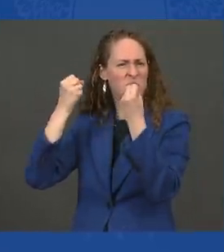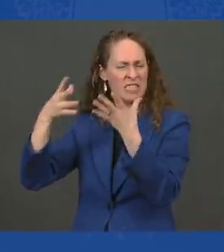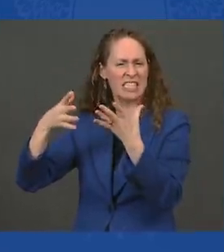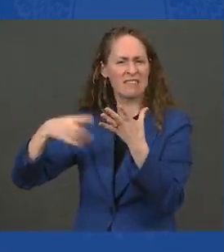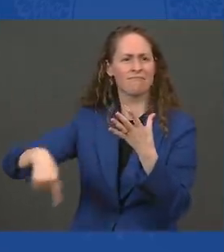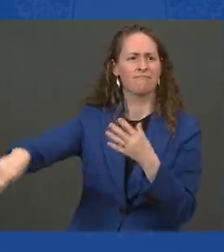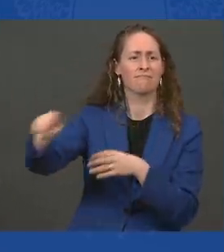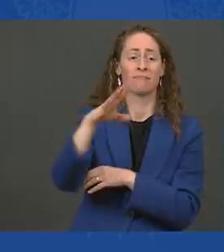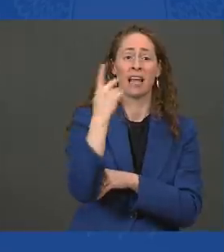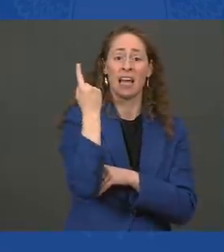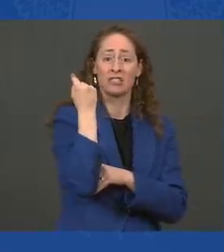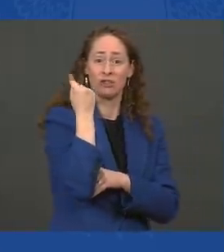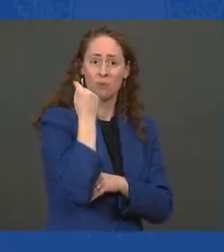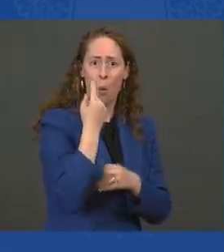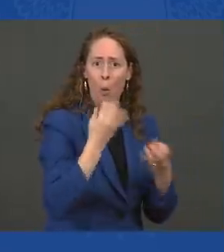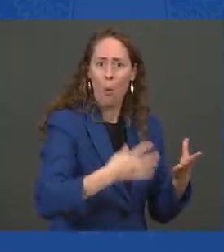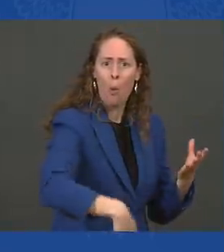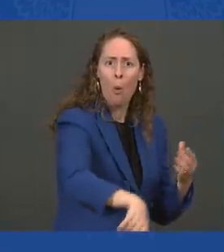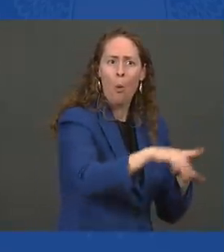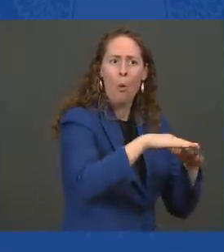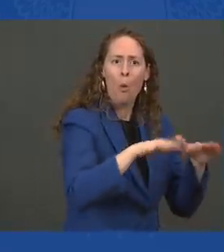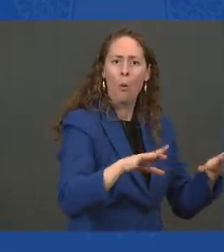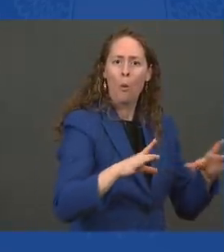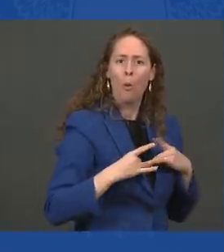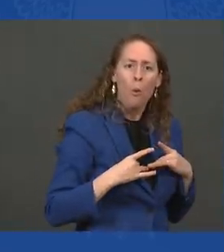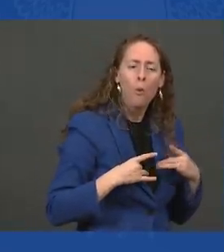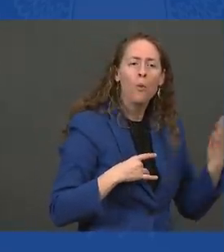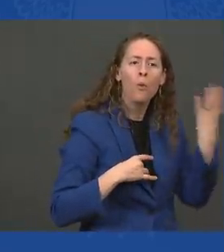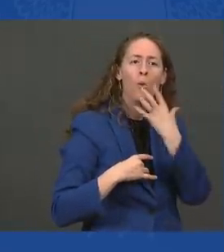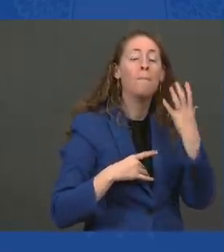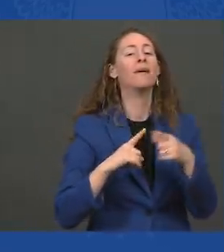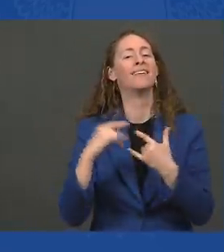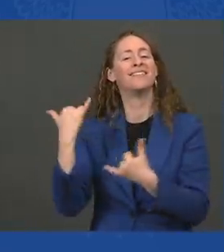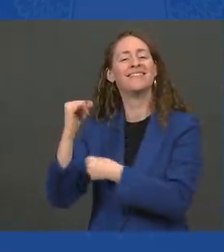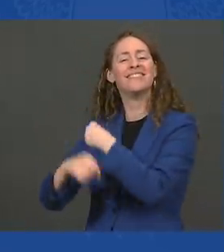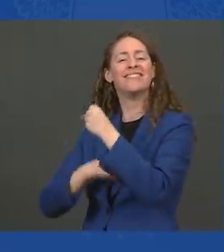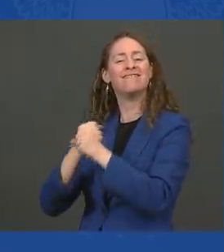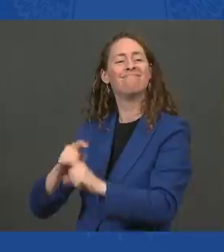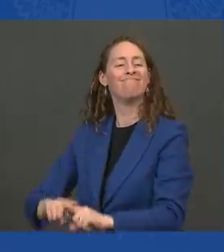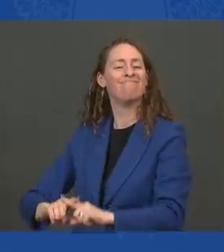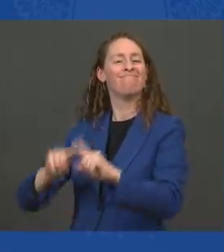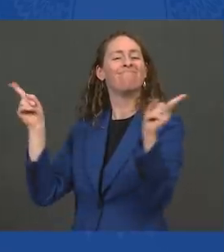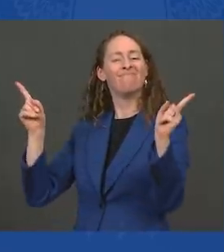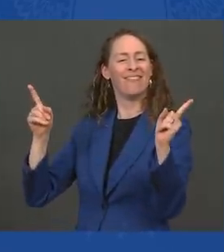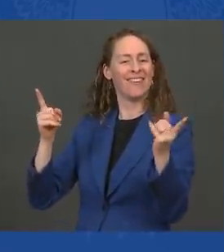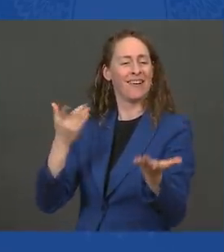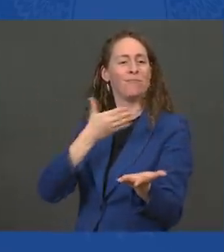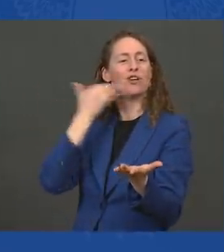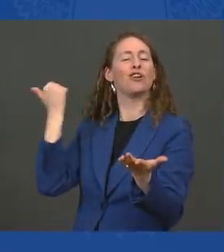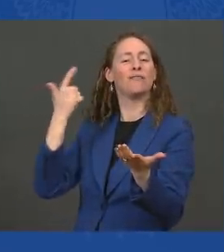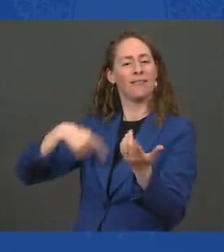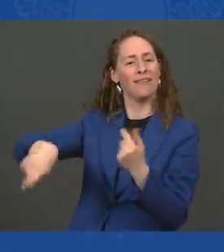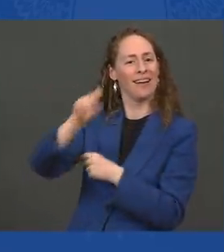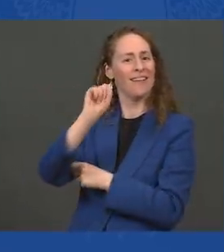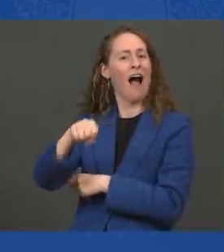for children ages five and older, with more than 19 million children and counting now vaccinated.